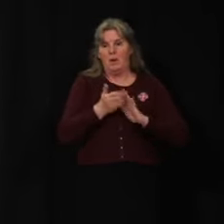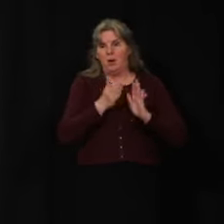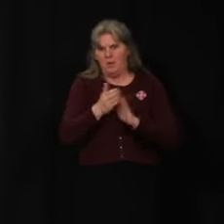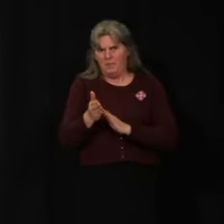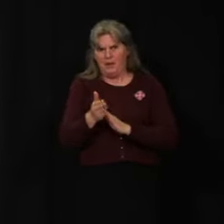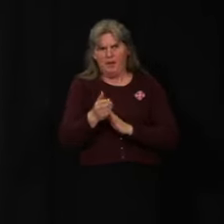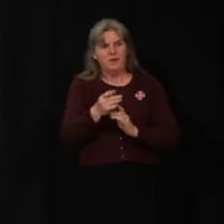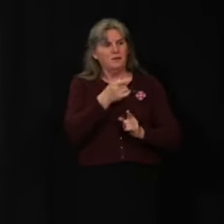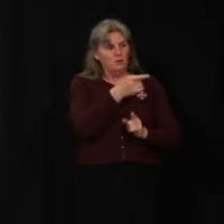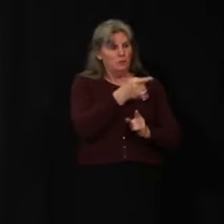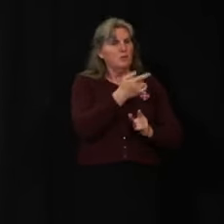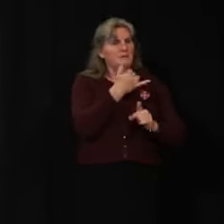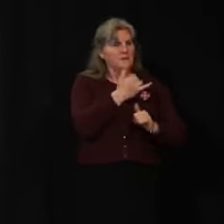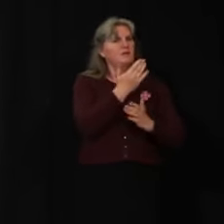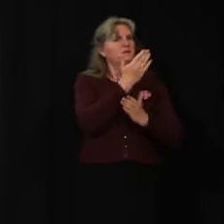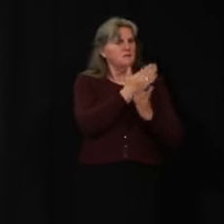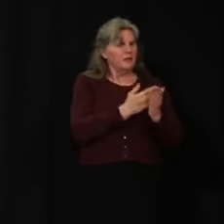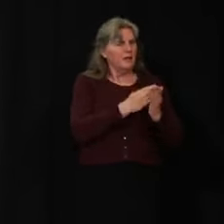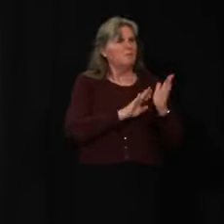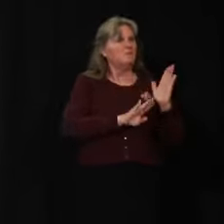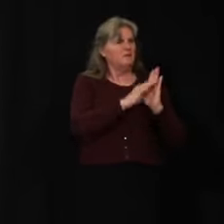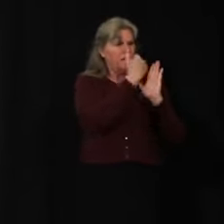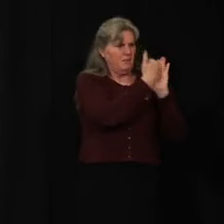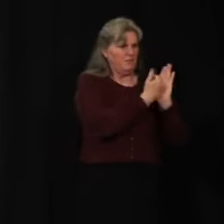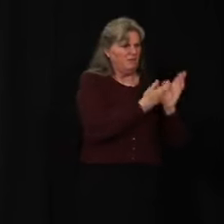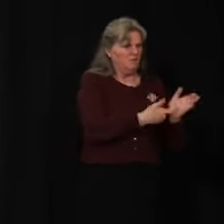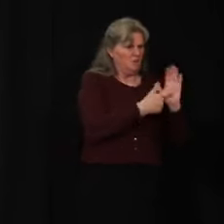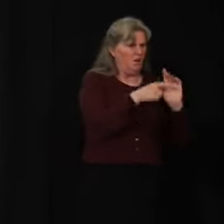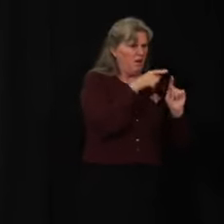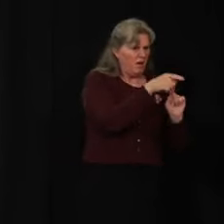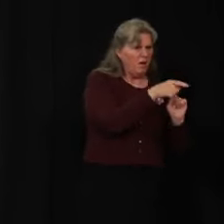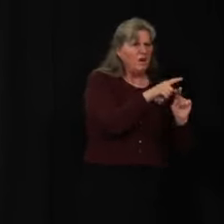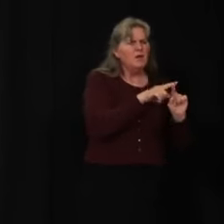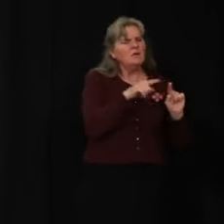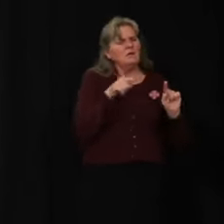with in the plan, the plan reflects what is needed in the